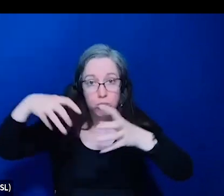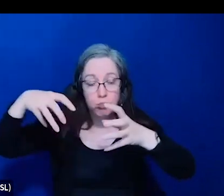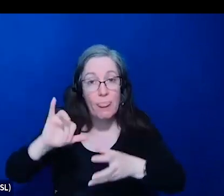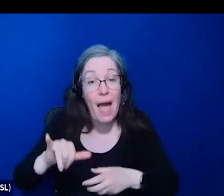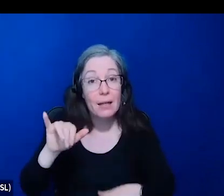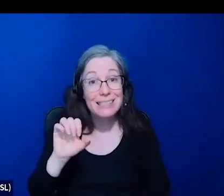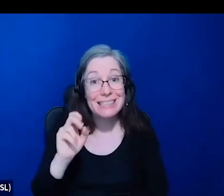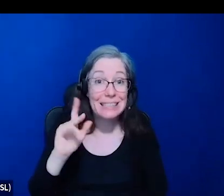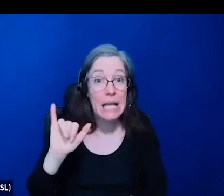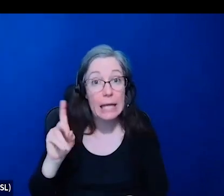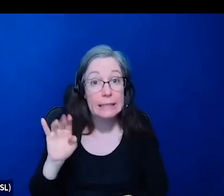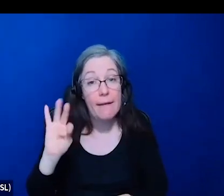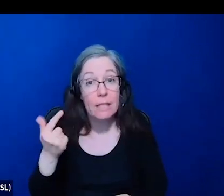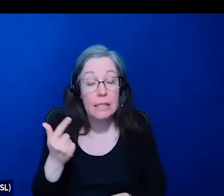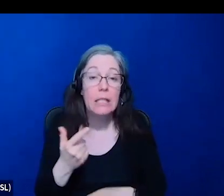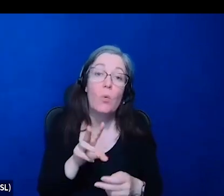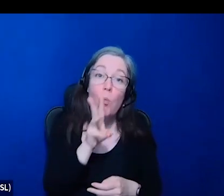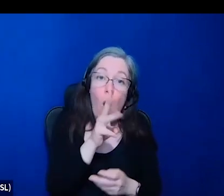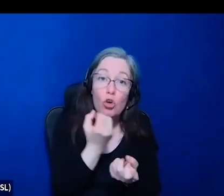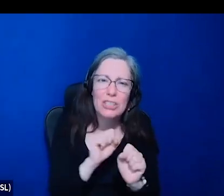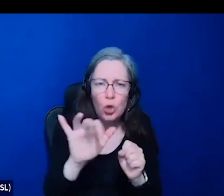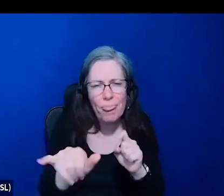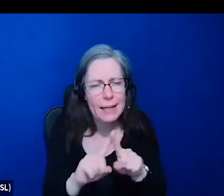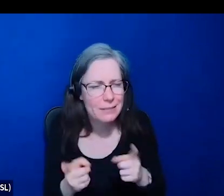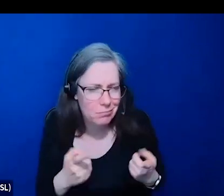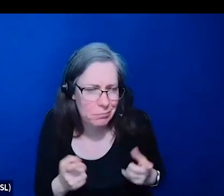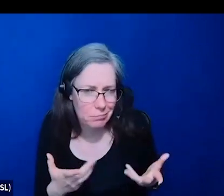Again, this sort of work is ongoing on Earth as well.